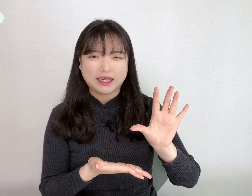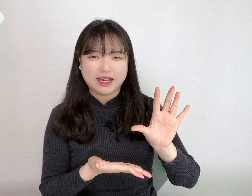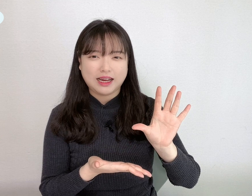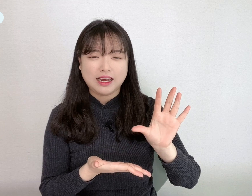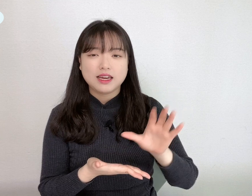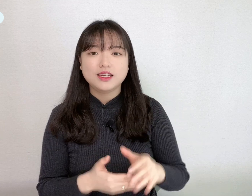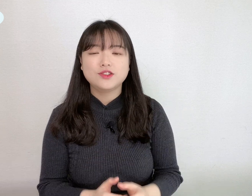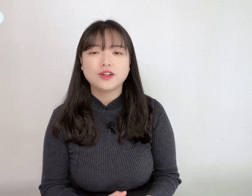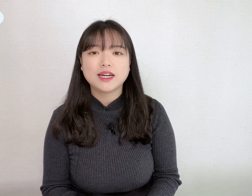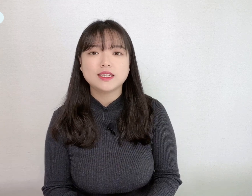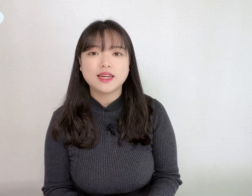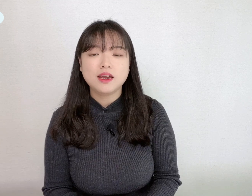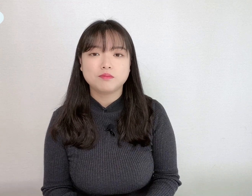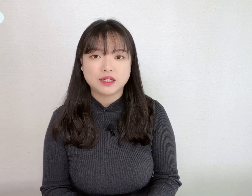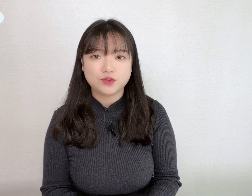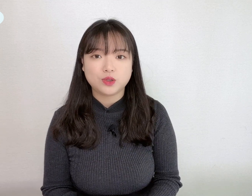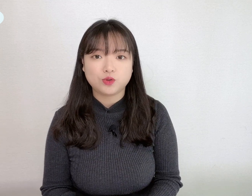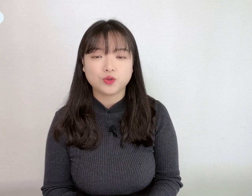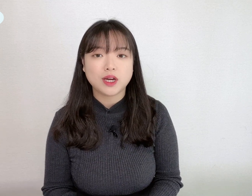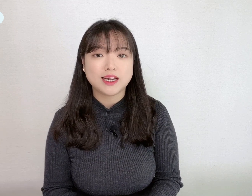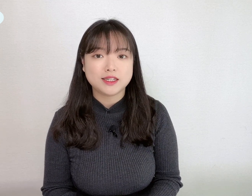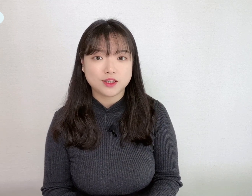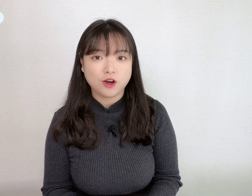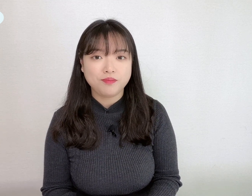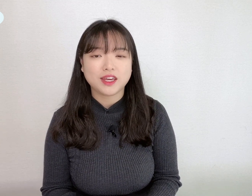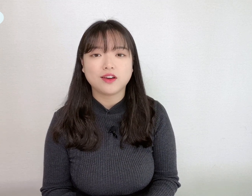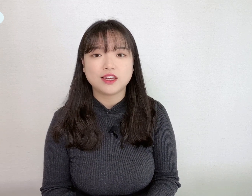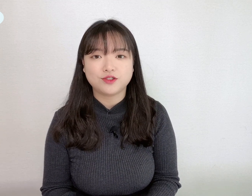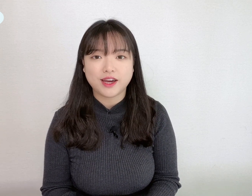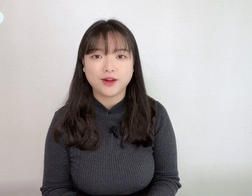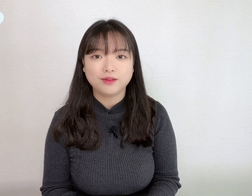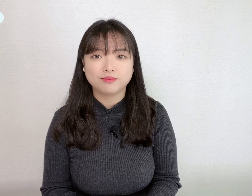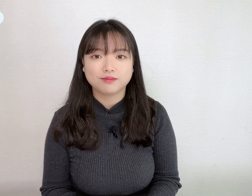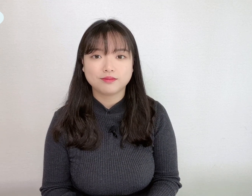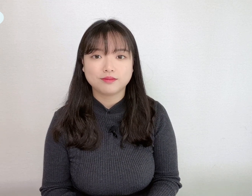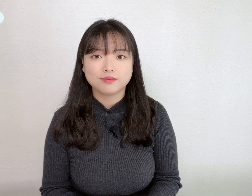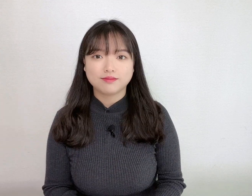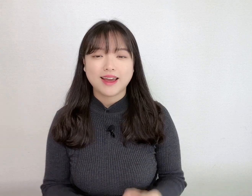remember that daggers are also important. Yes~~~~ Today we learned 15 adjective words